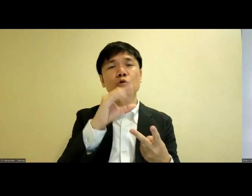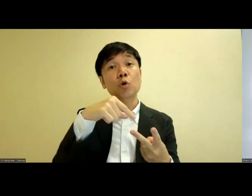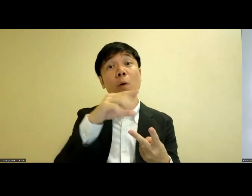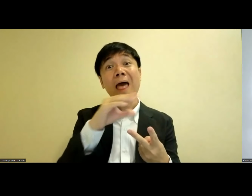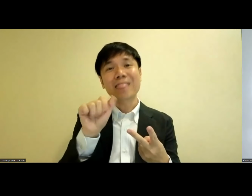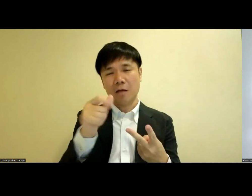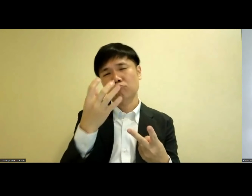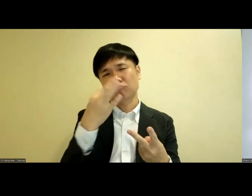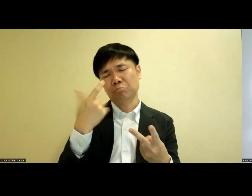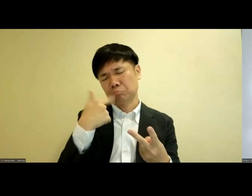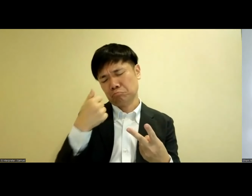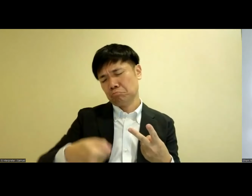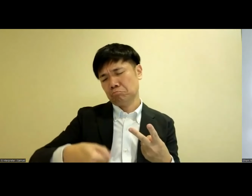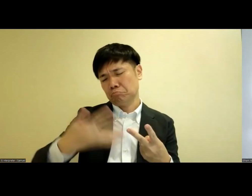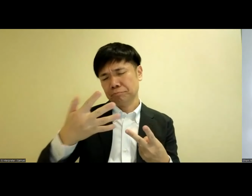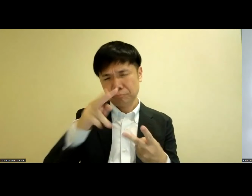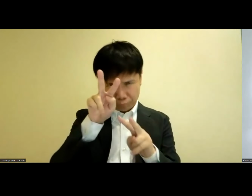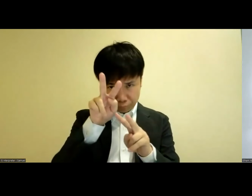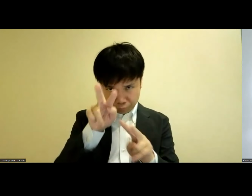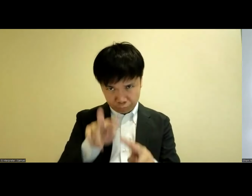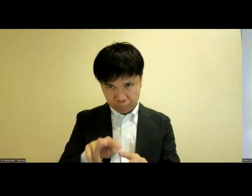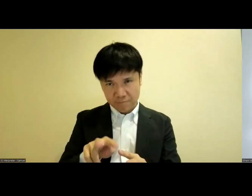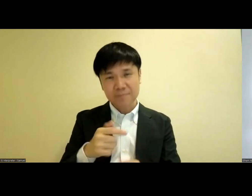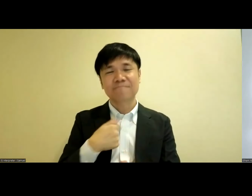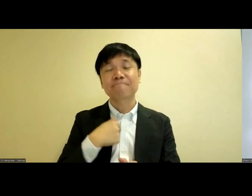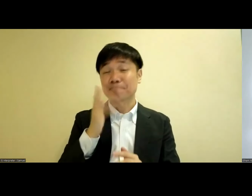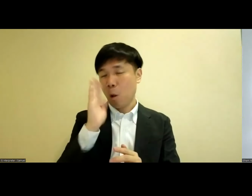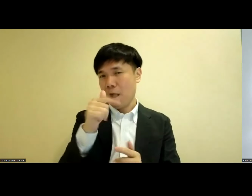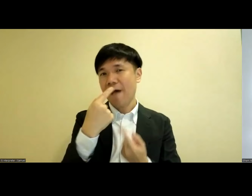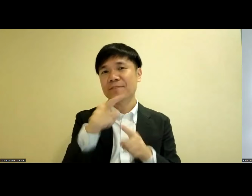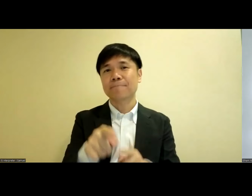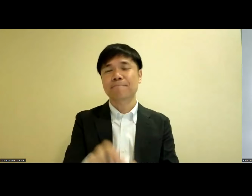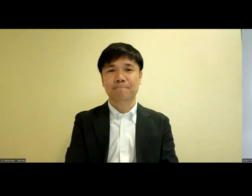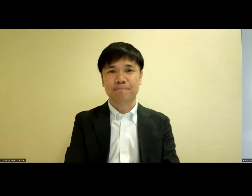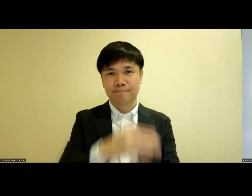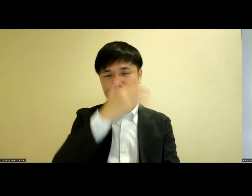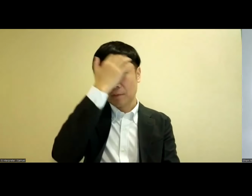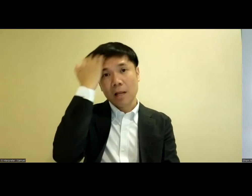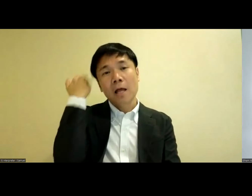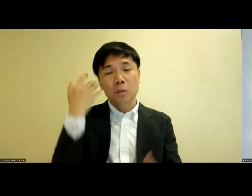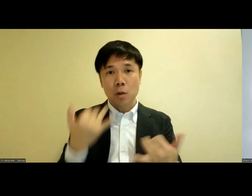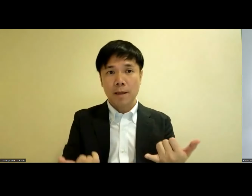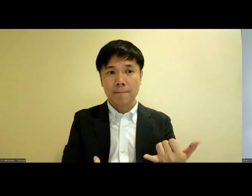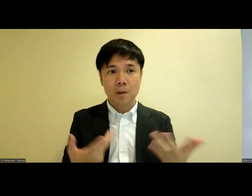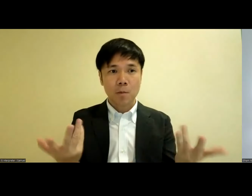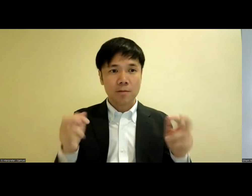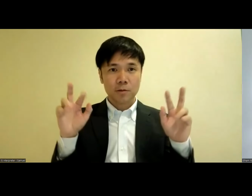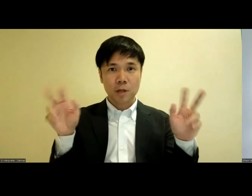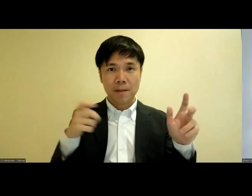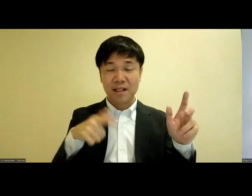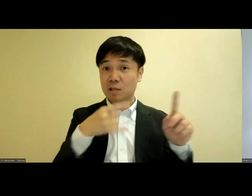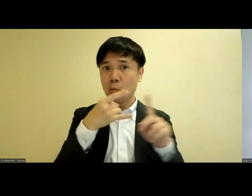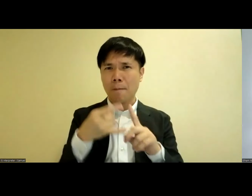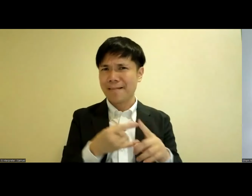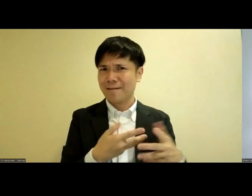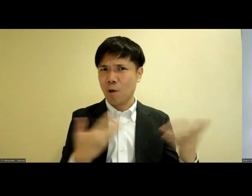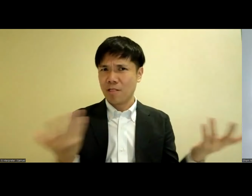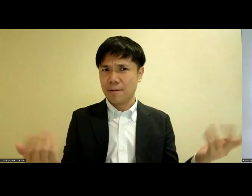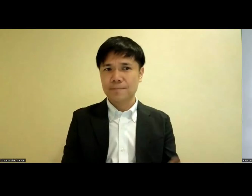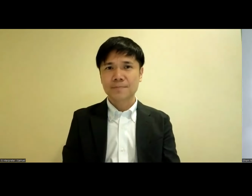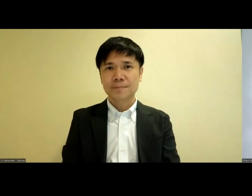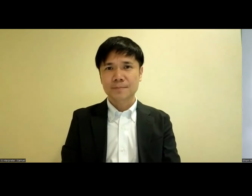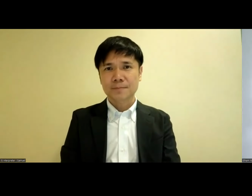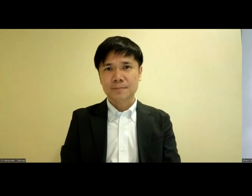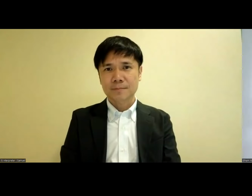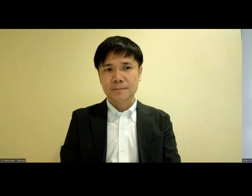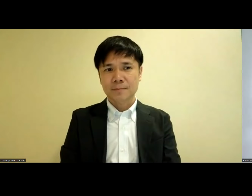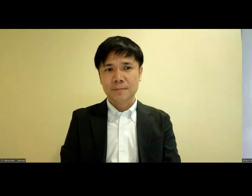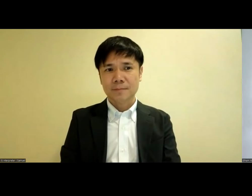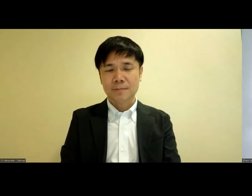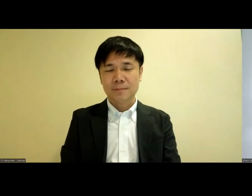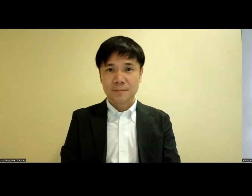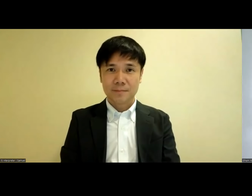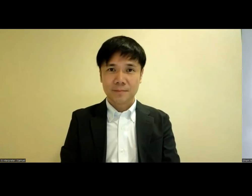So, as I said, the goal of the Webinar today is to discuss ow we can make the 2nd Global